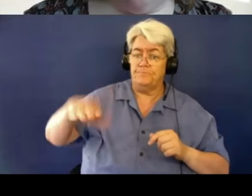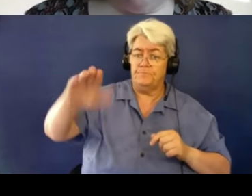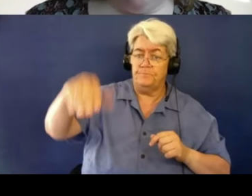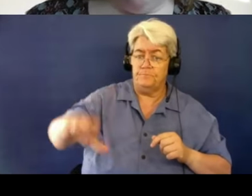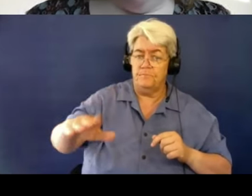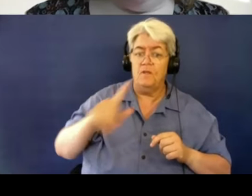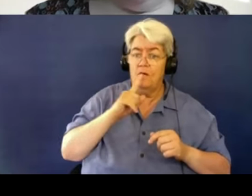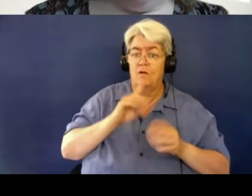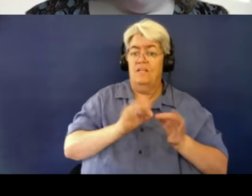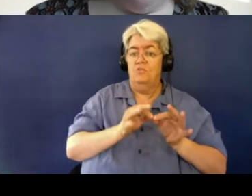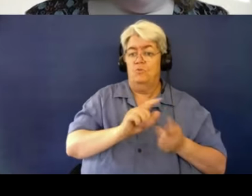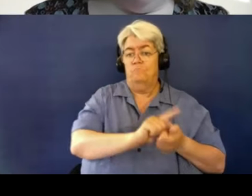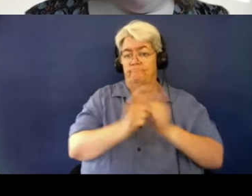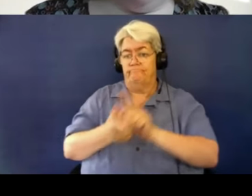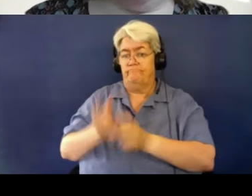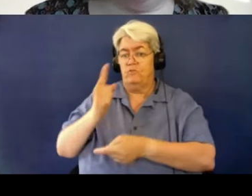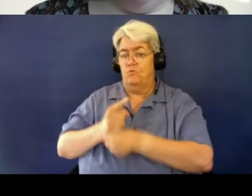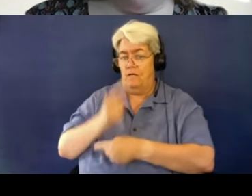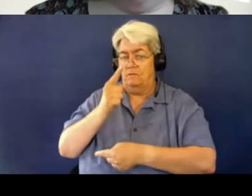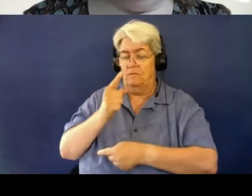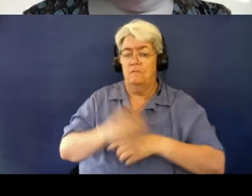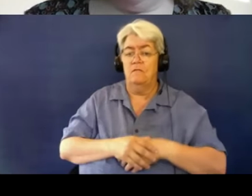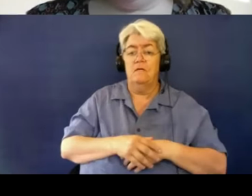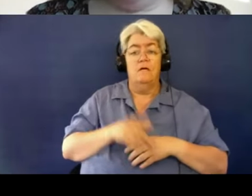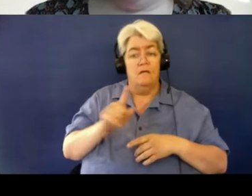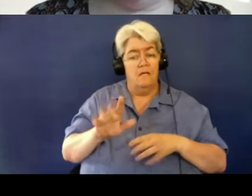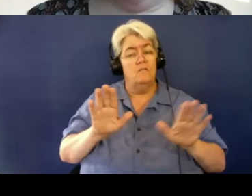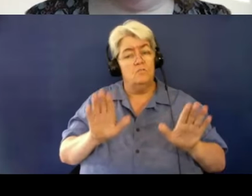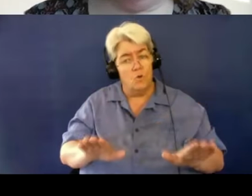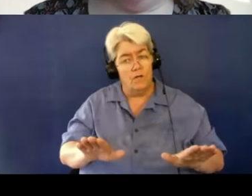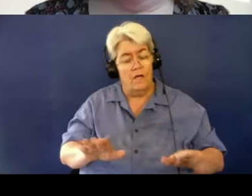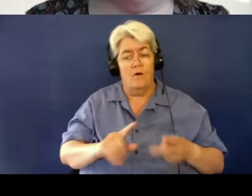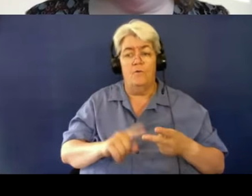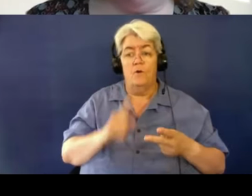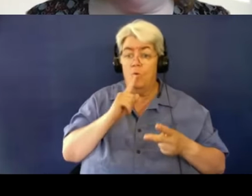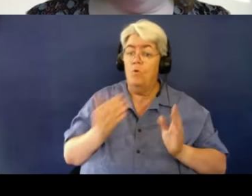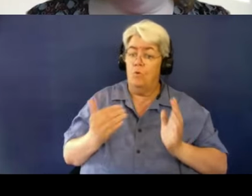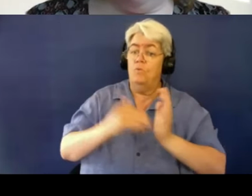Please be prepared to slow down or repeat yourself if necessary.